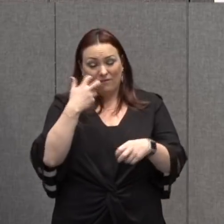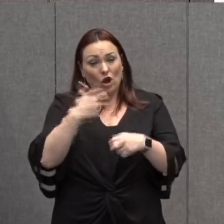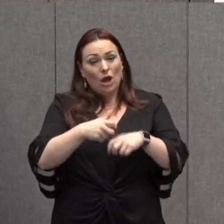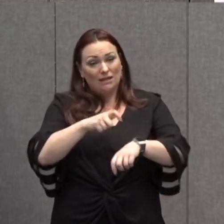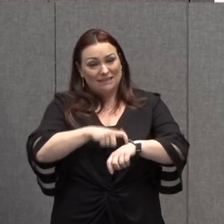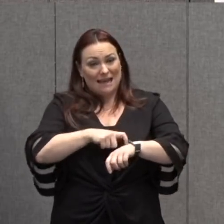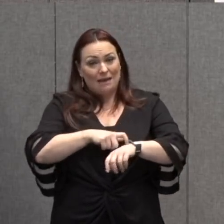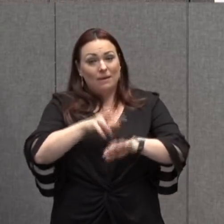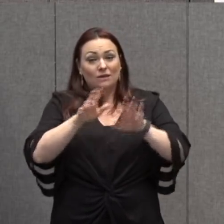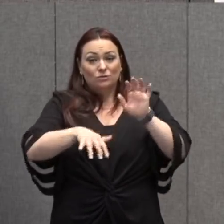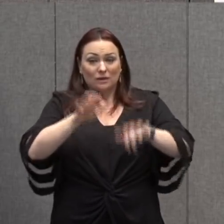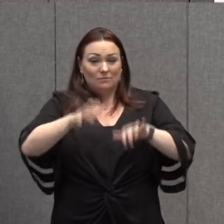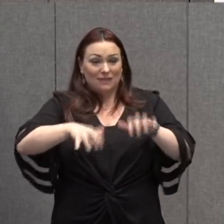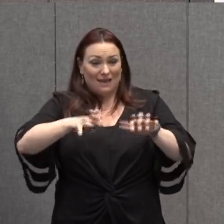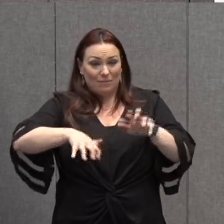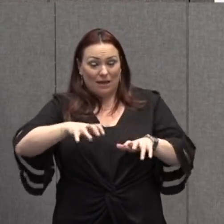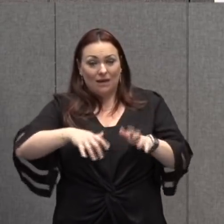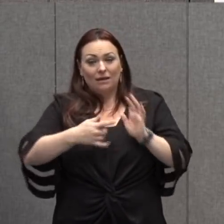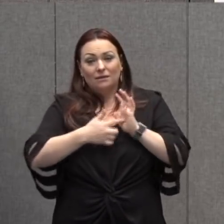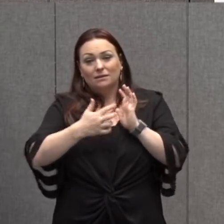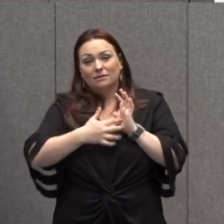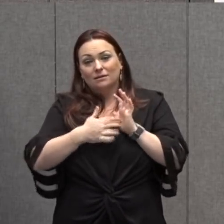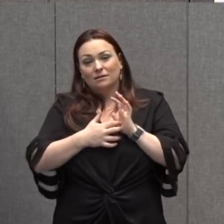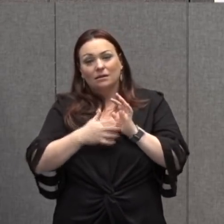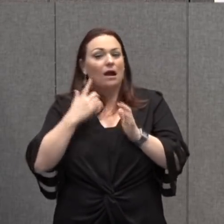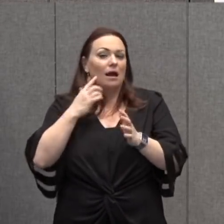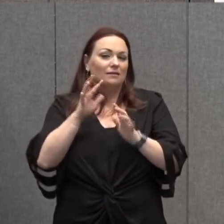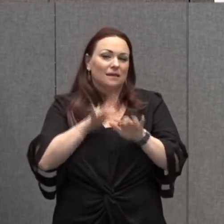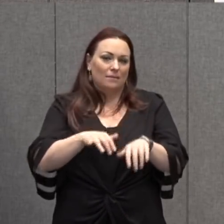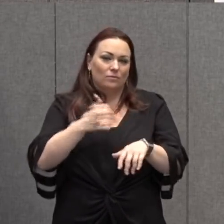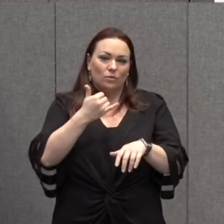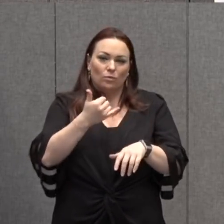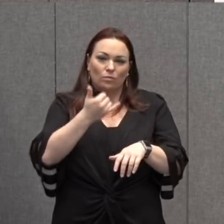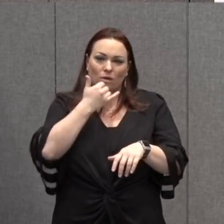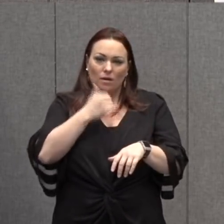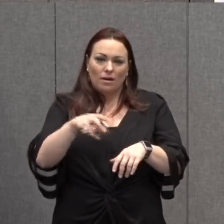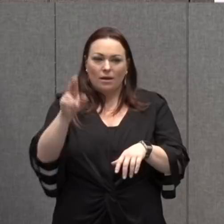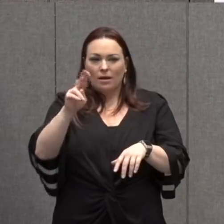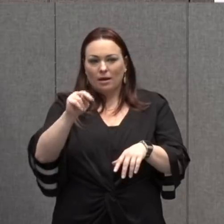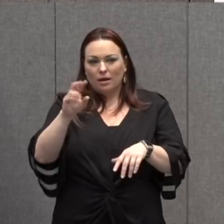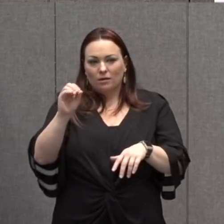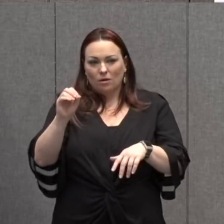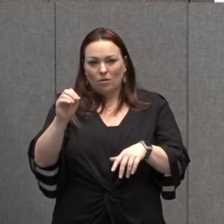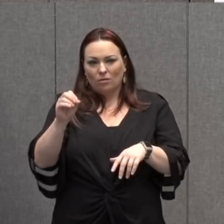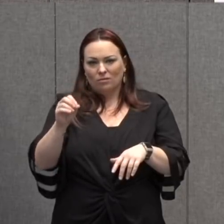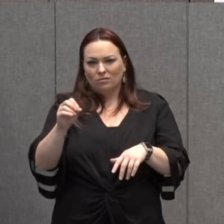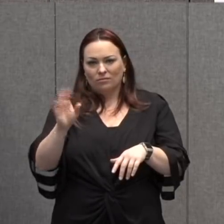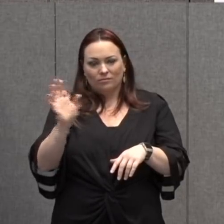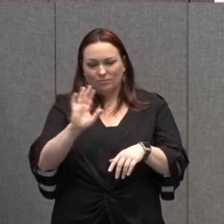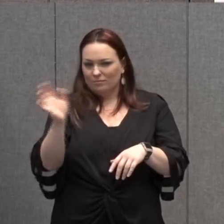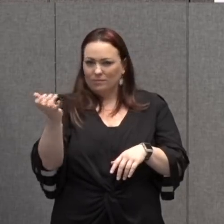is when I'm typing, sometimes I type the wrong one. Yeah. I just put N-O. N-O. And then I'm reading it and I'm like, nope.